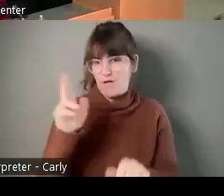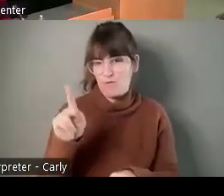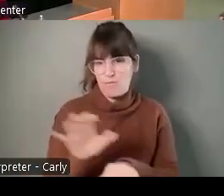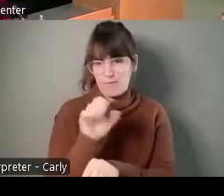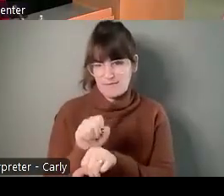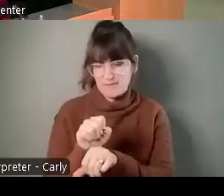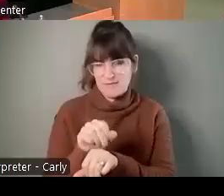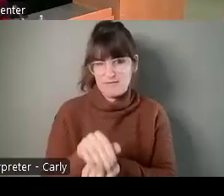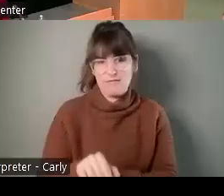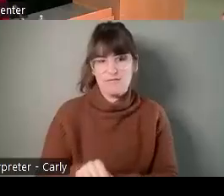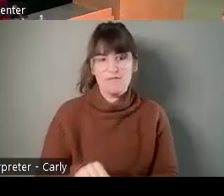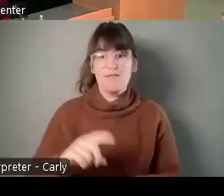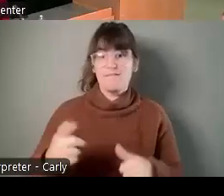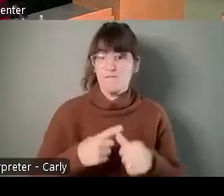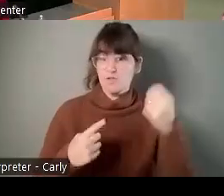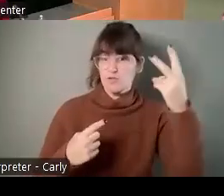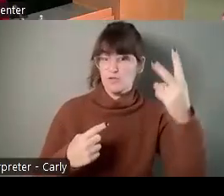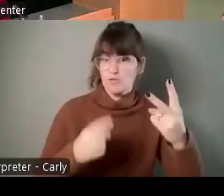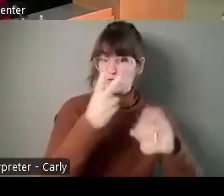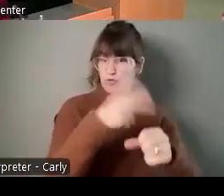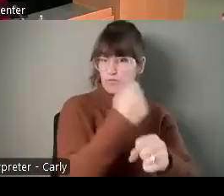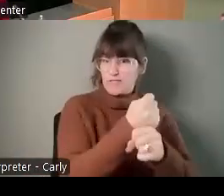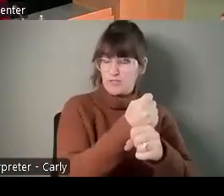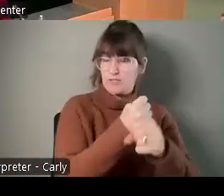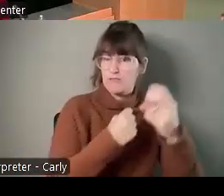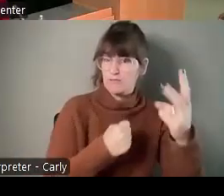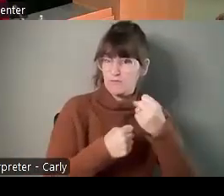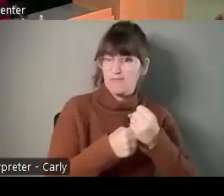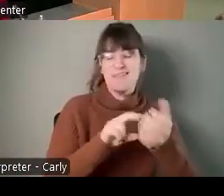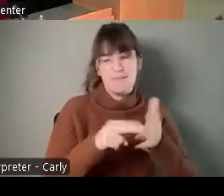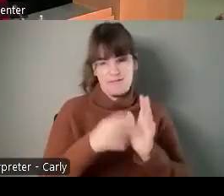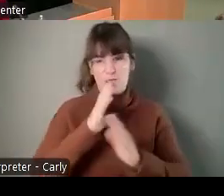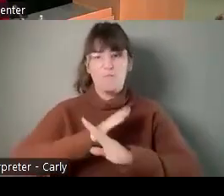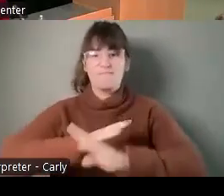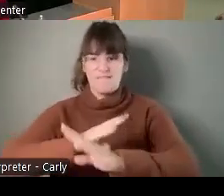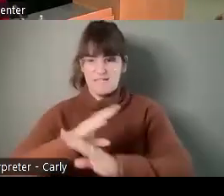within the first two years, there were protective effects against suicide. And so since then,